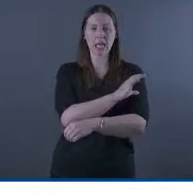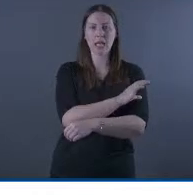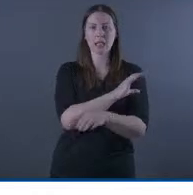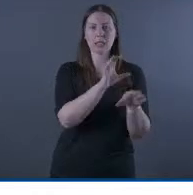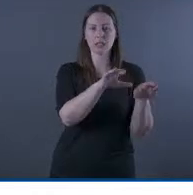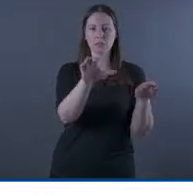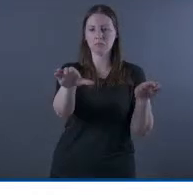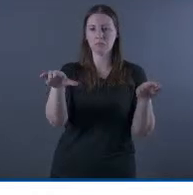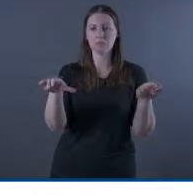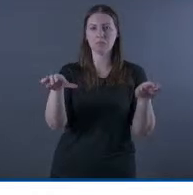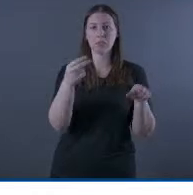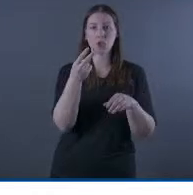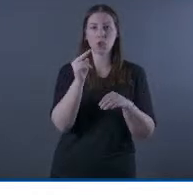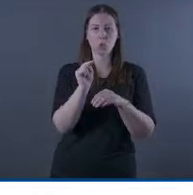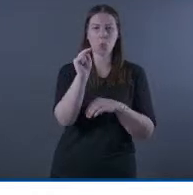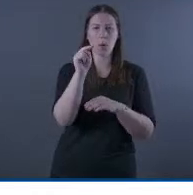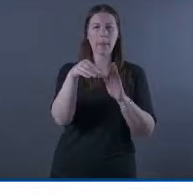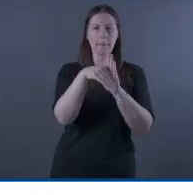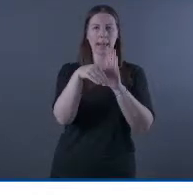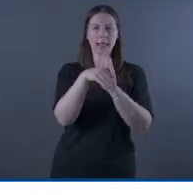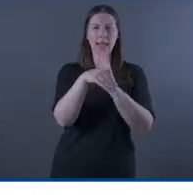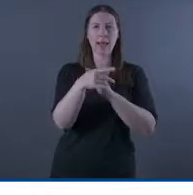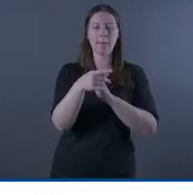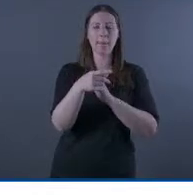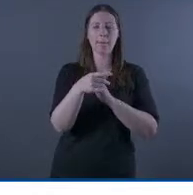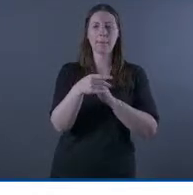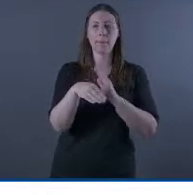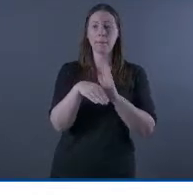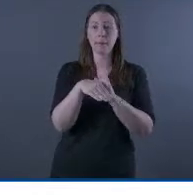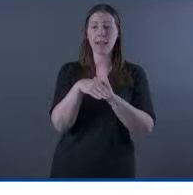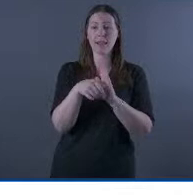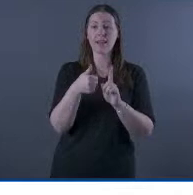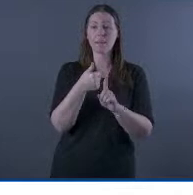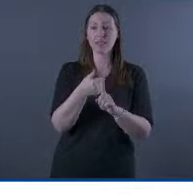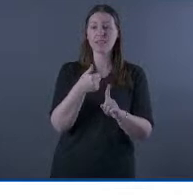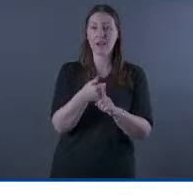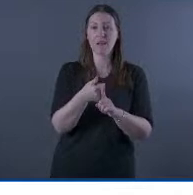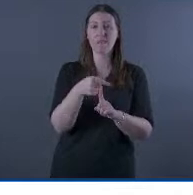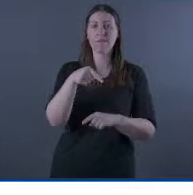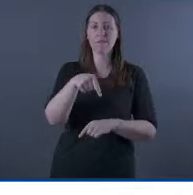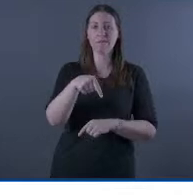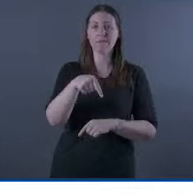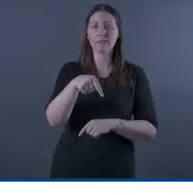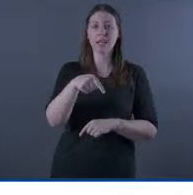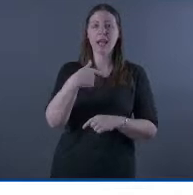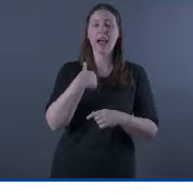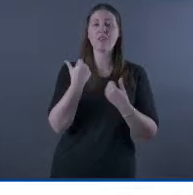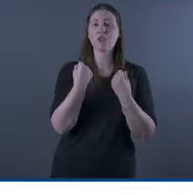For Bellingham itself, the drive-through location which we opened at the corner of James and Sunset